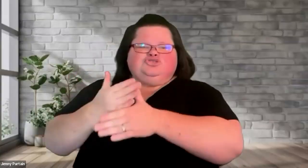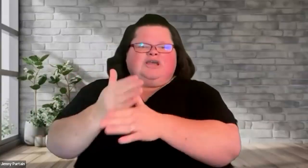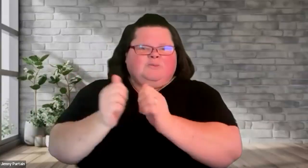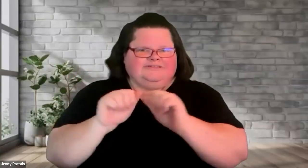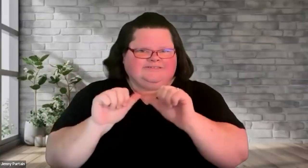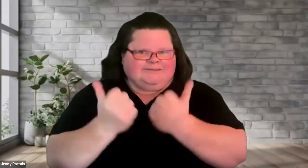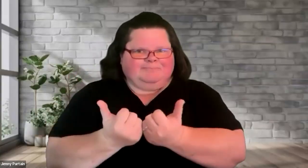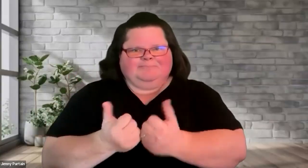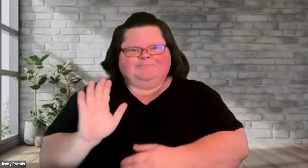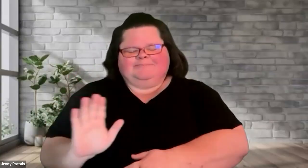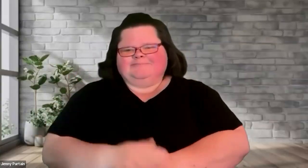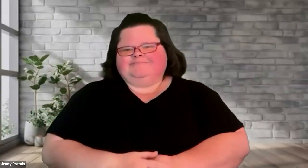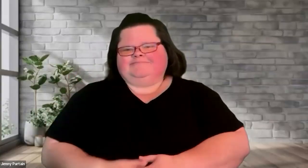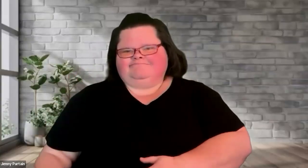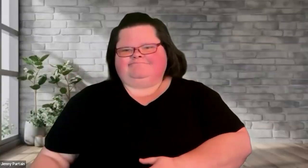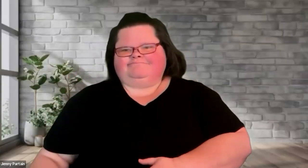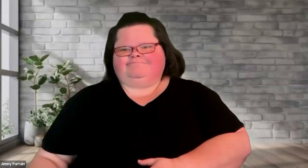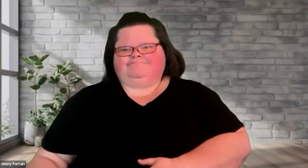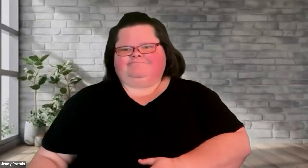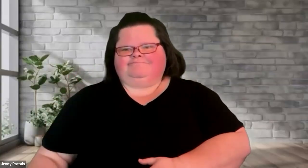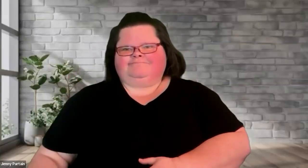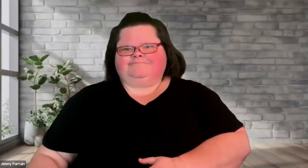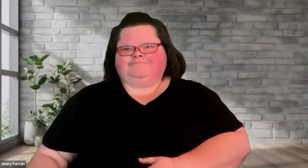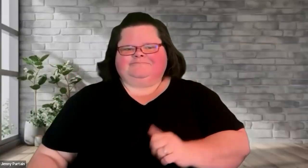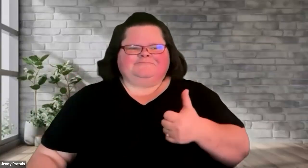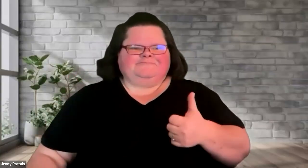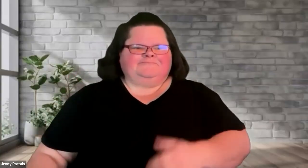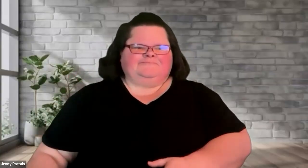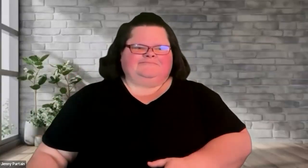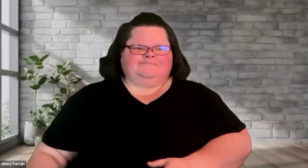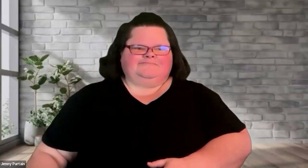so they can make decisions about their child's journey.